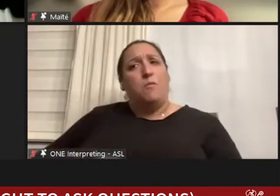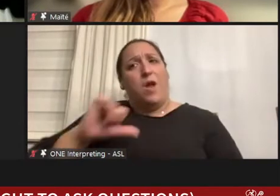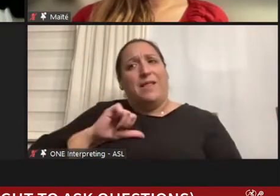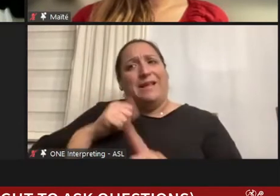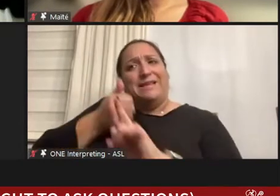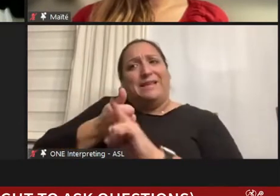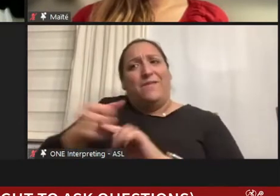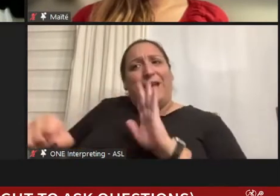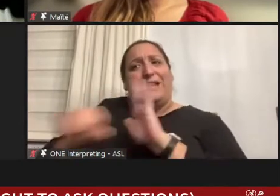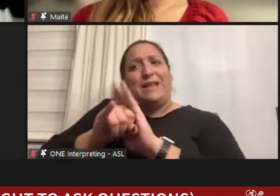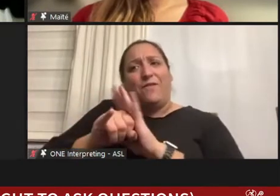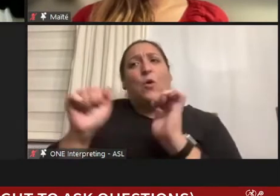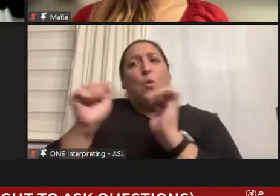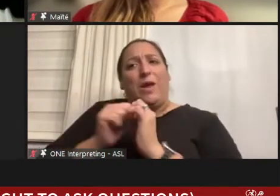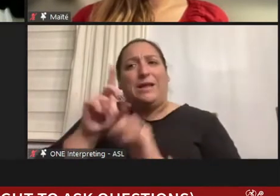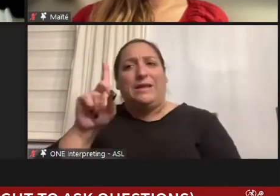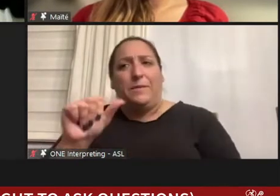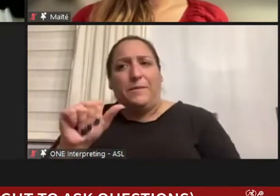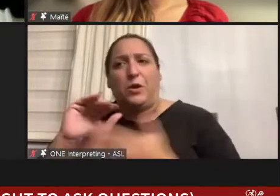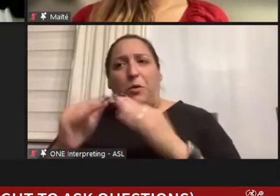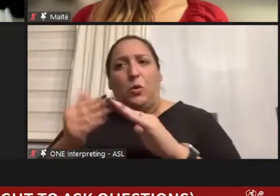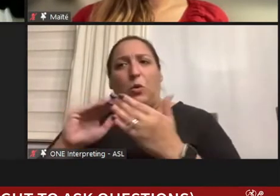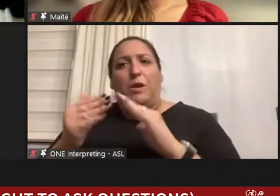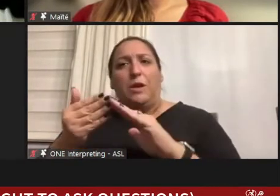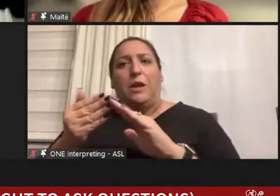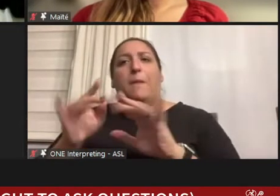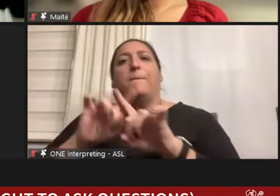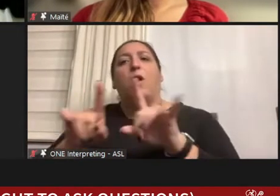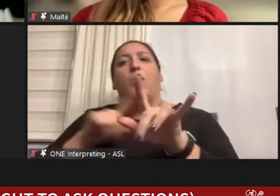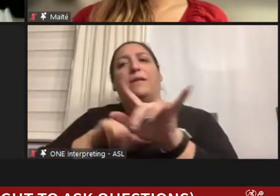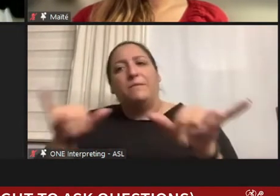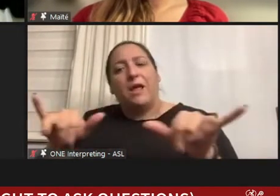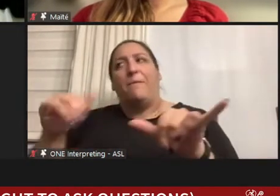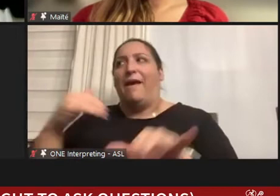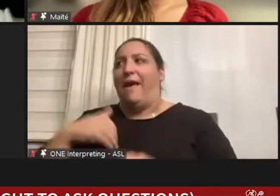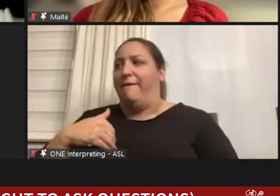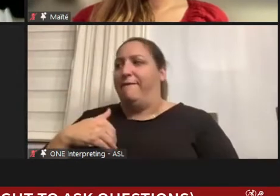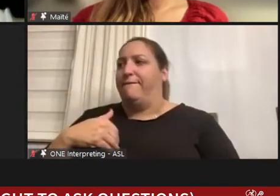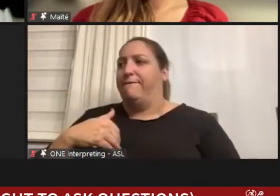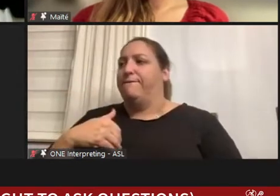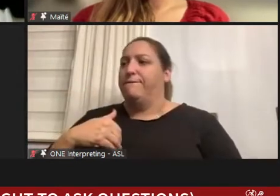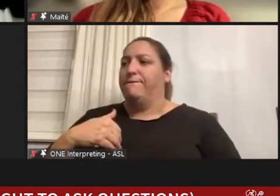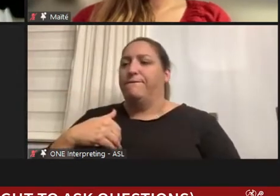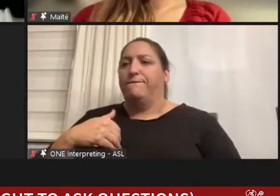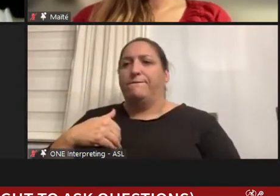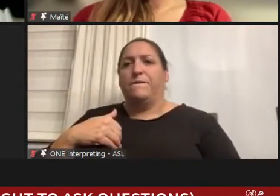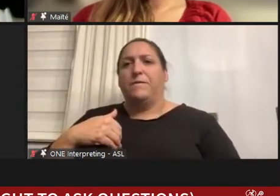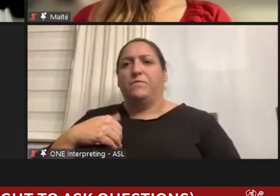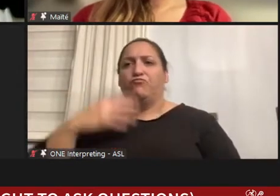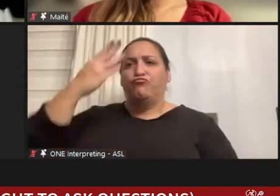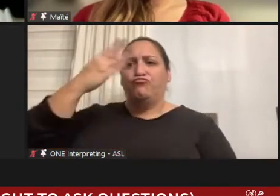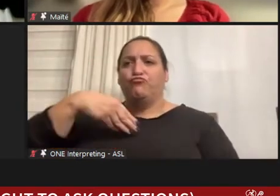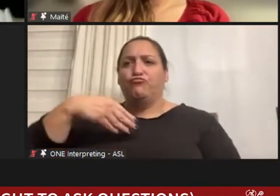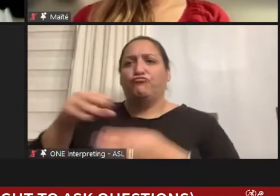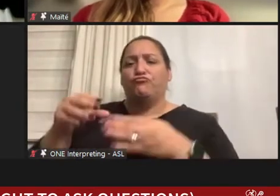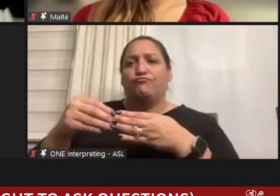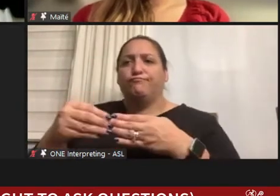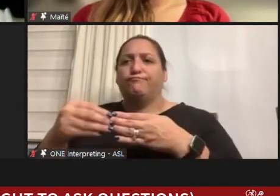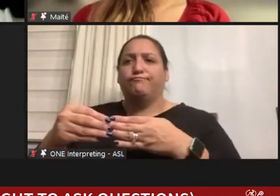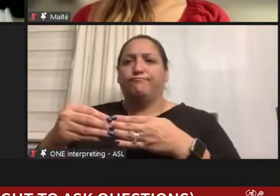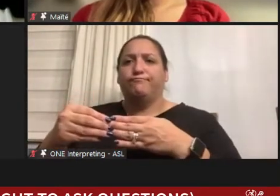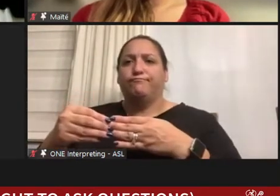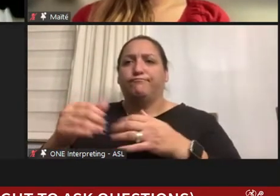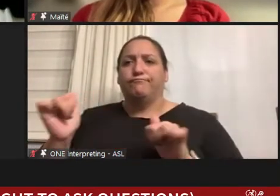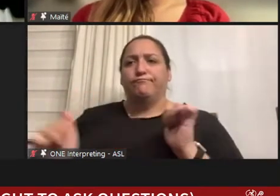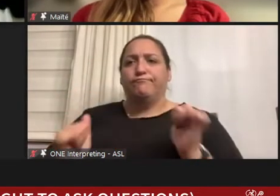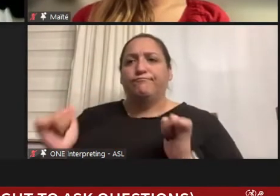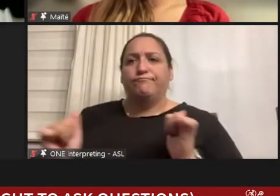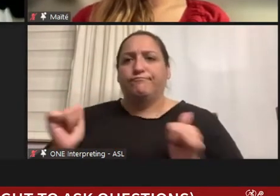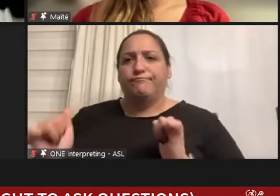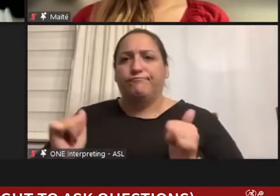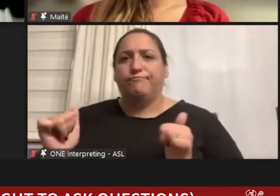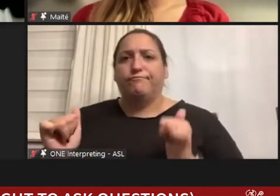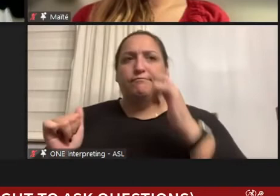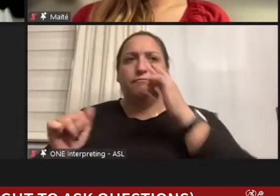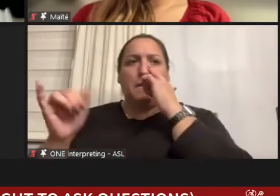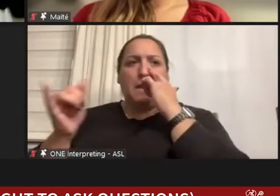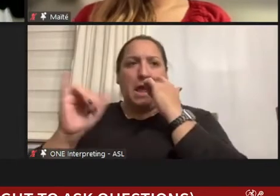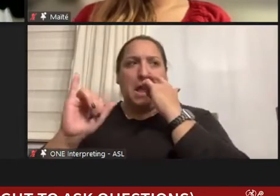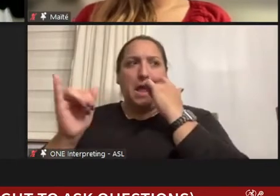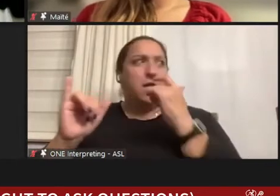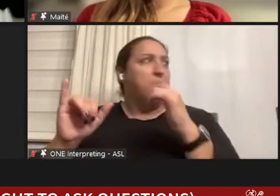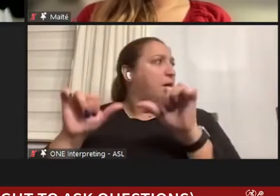with the disability community also had this sort of leading-edge of ability in their disability.